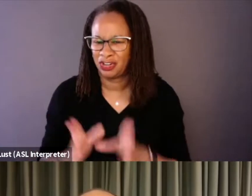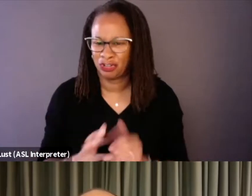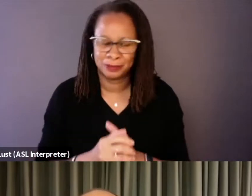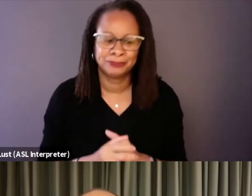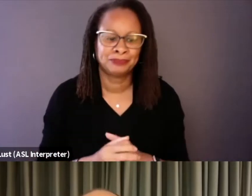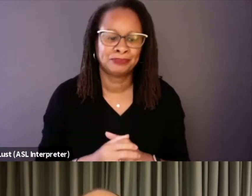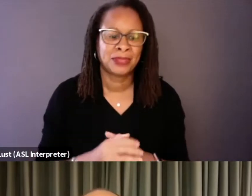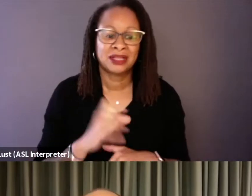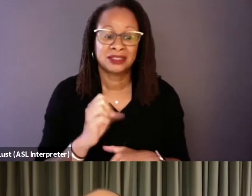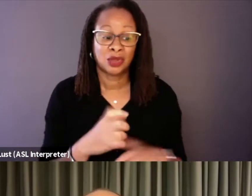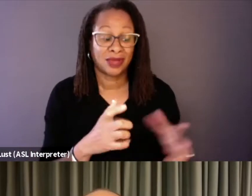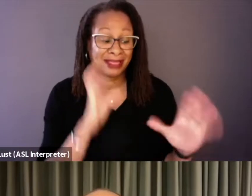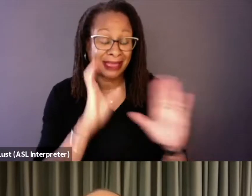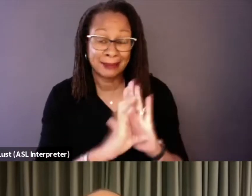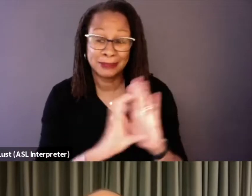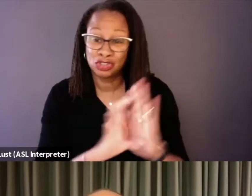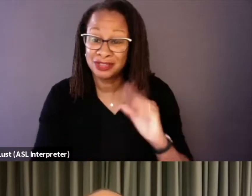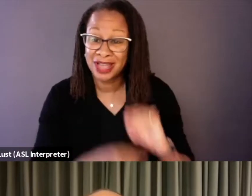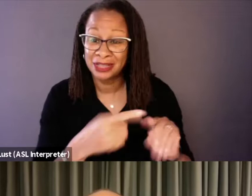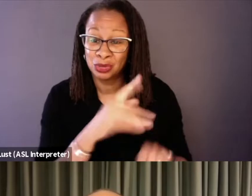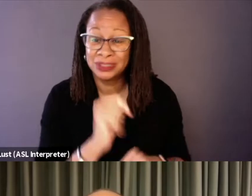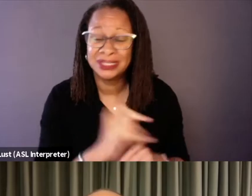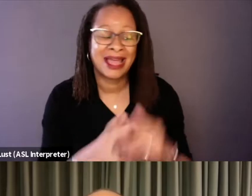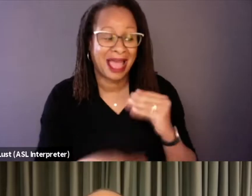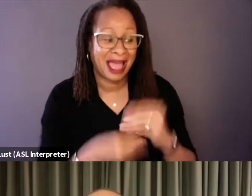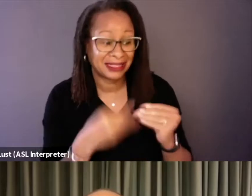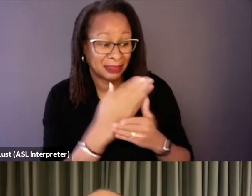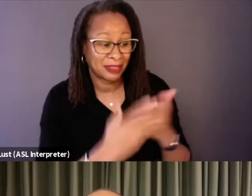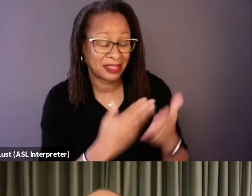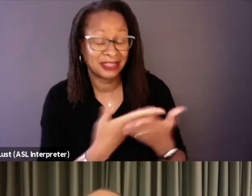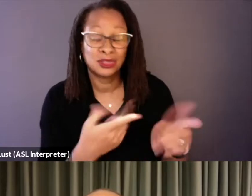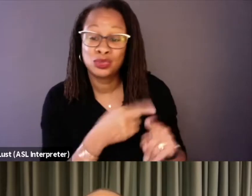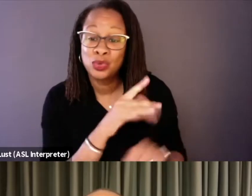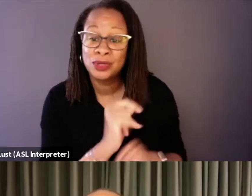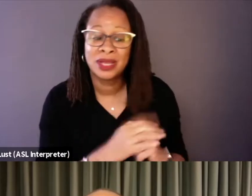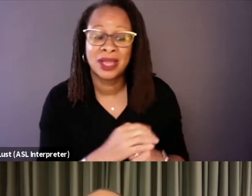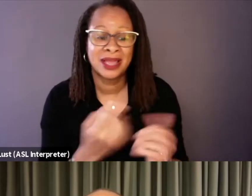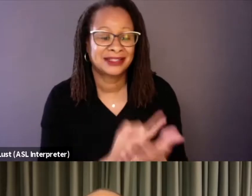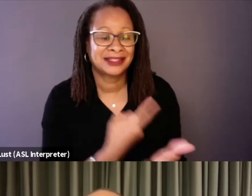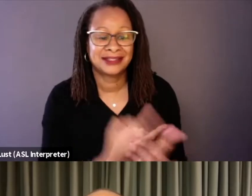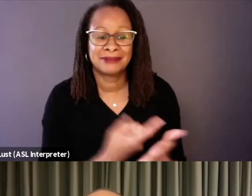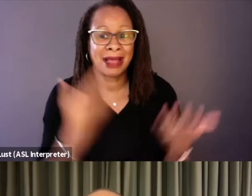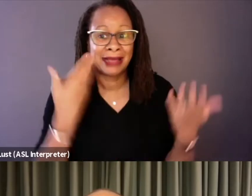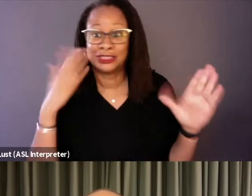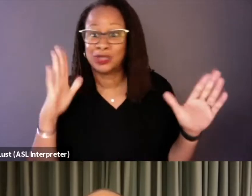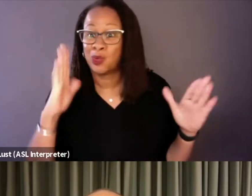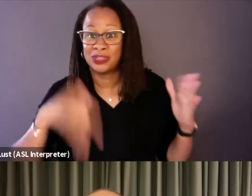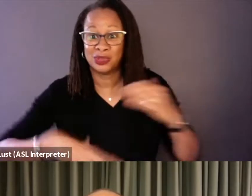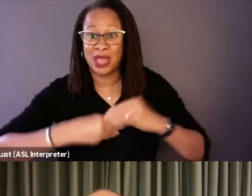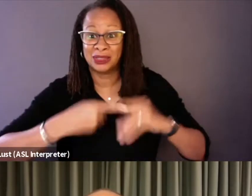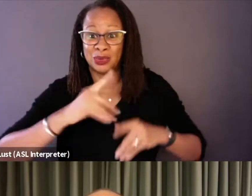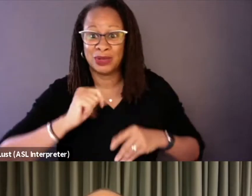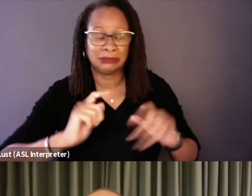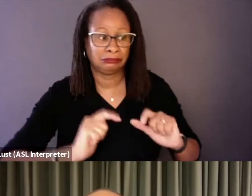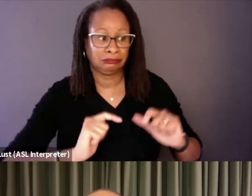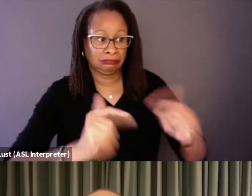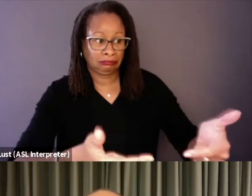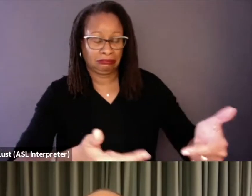it might be, starting to put some things on. Sometimes I do not know what to put over it and I would sort of hand it off to him cause